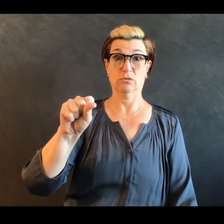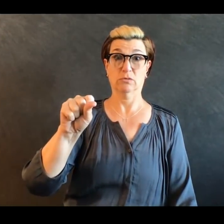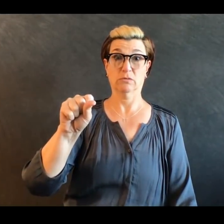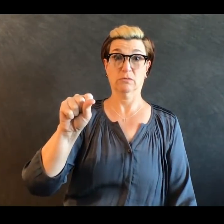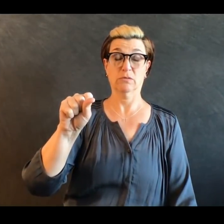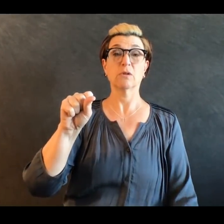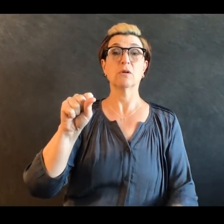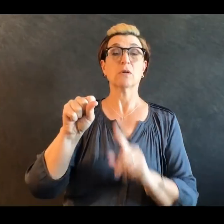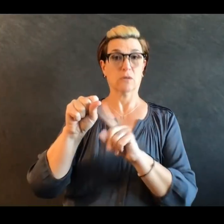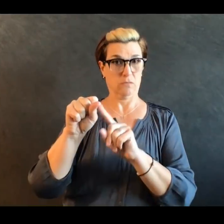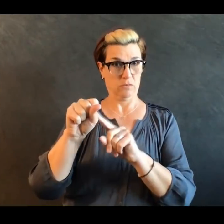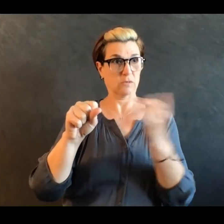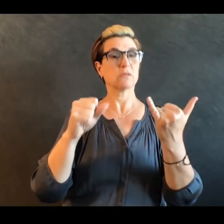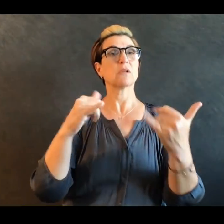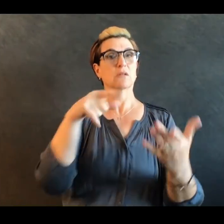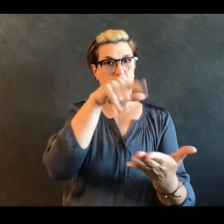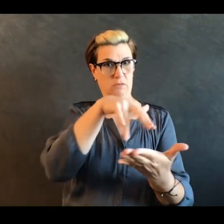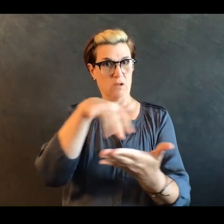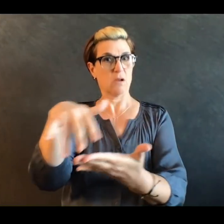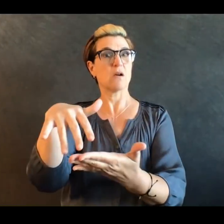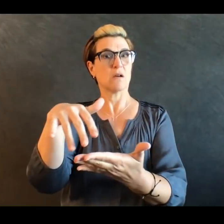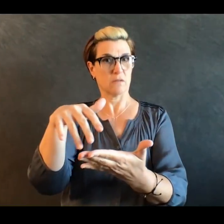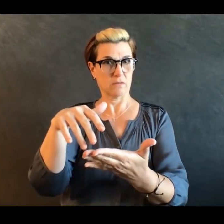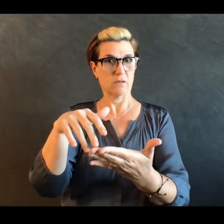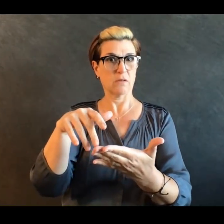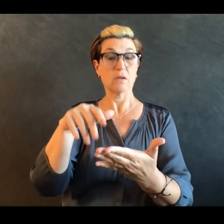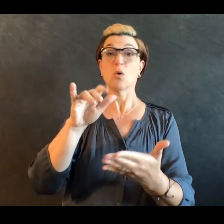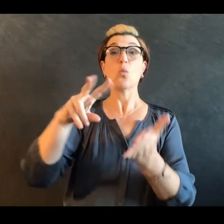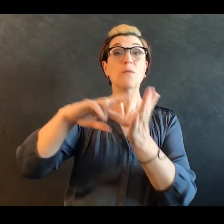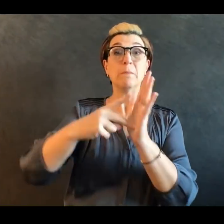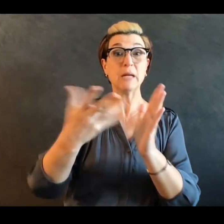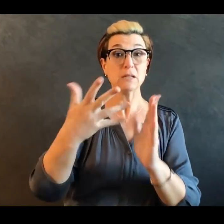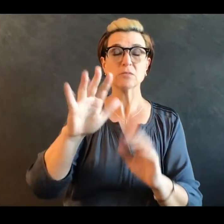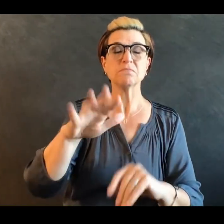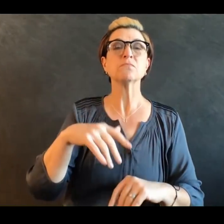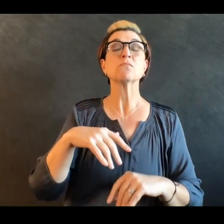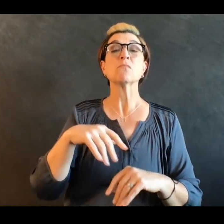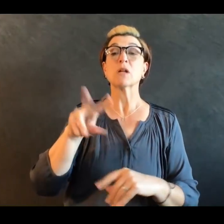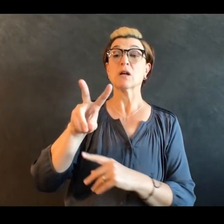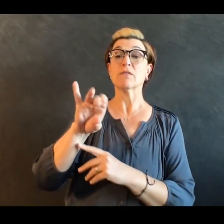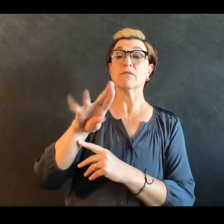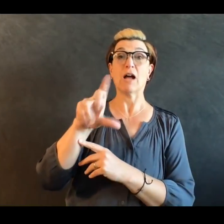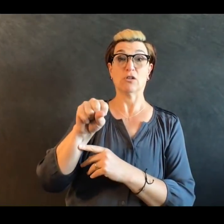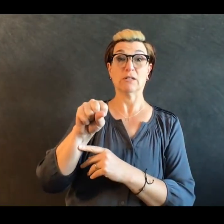something which is incredible keeps the virus from multiplying a mechanism that